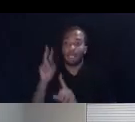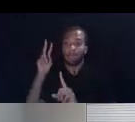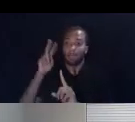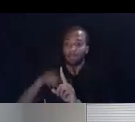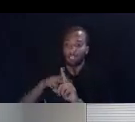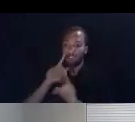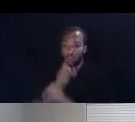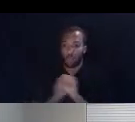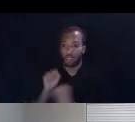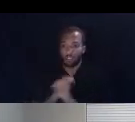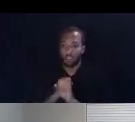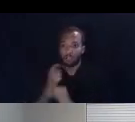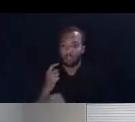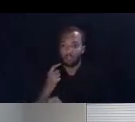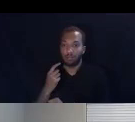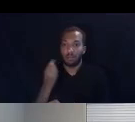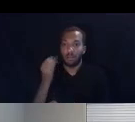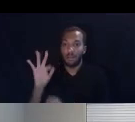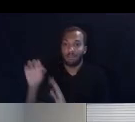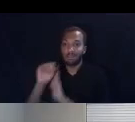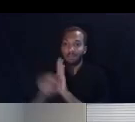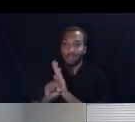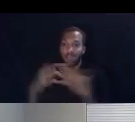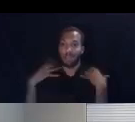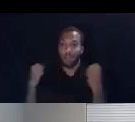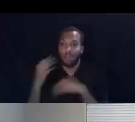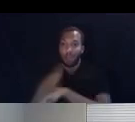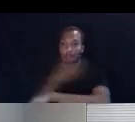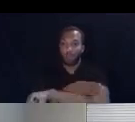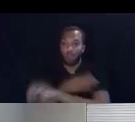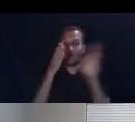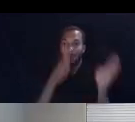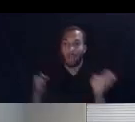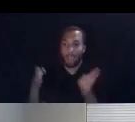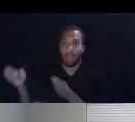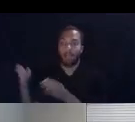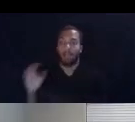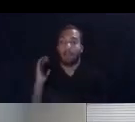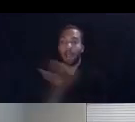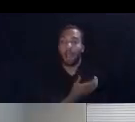of the state health improvement plan. So our state health improvement plan